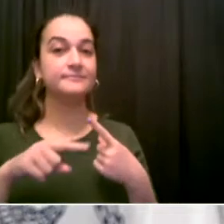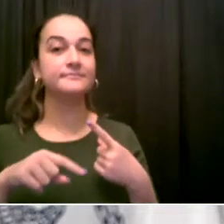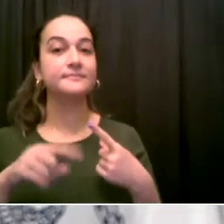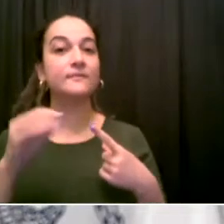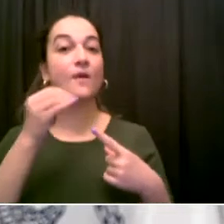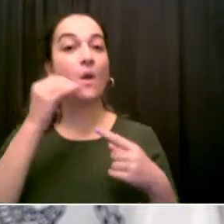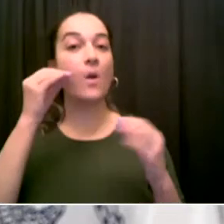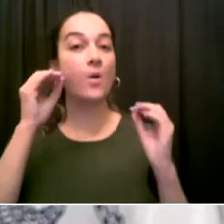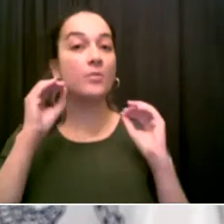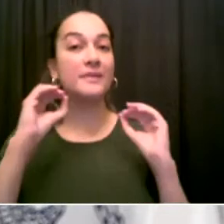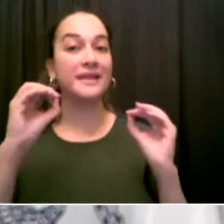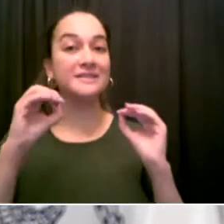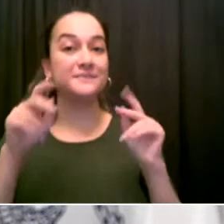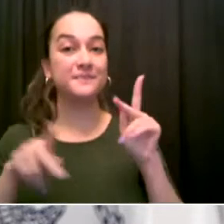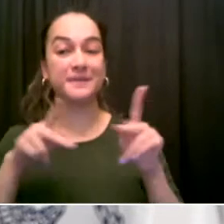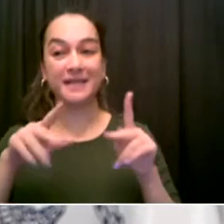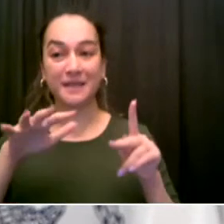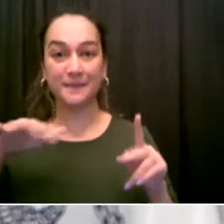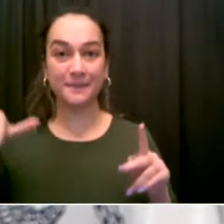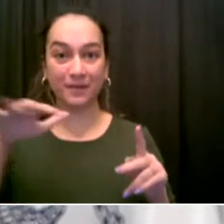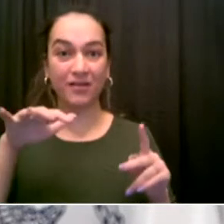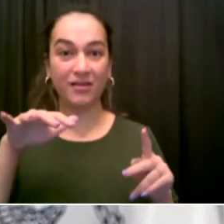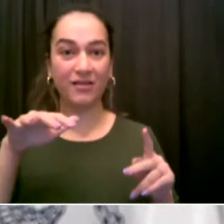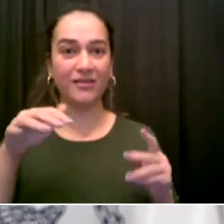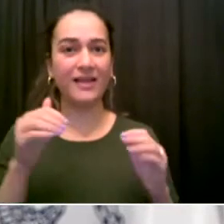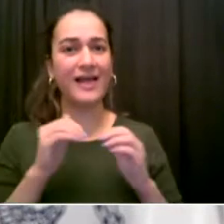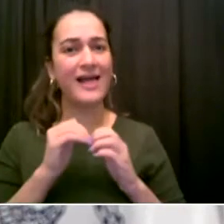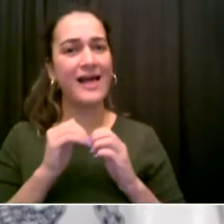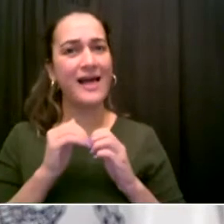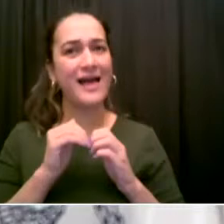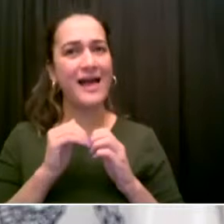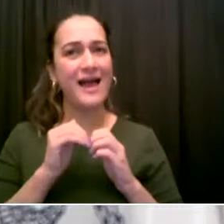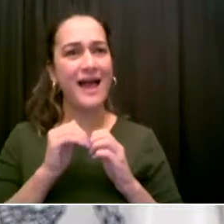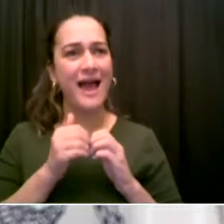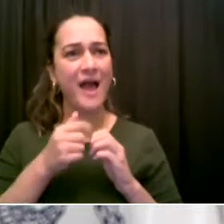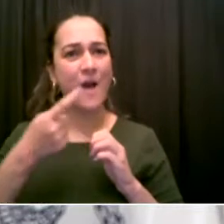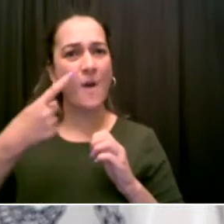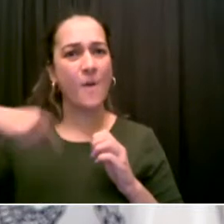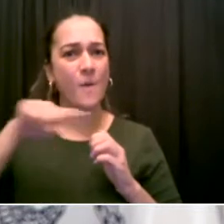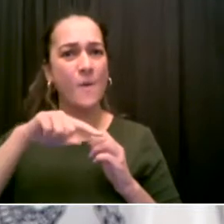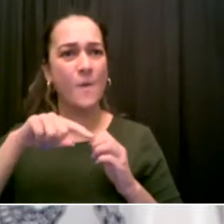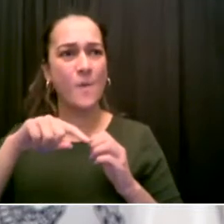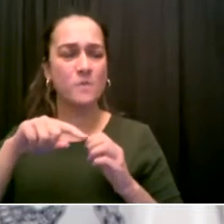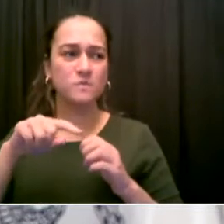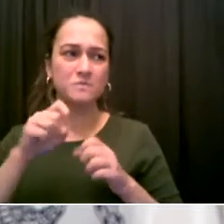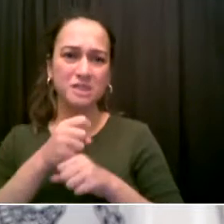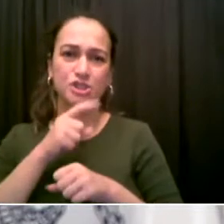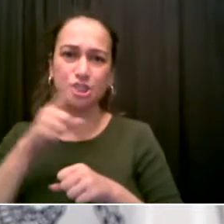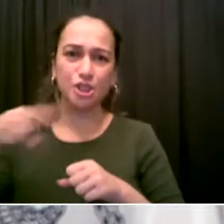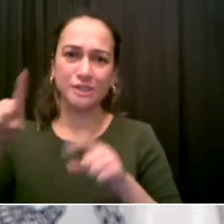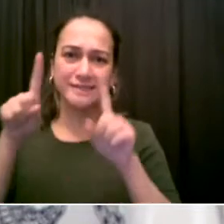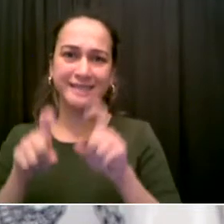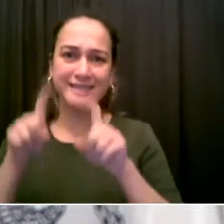LONG TIME. Reporter: ALL RIGHT, I WANT TO ASK YOU HOW YOU